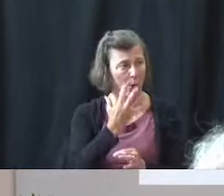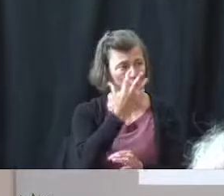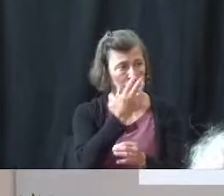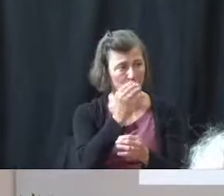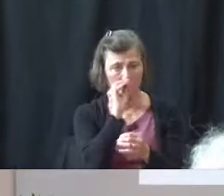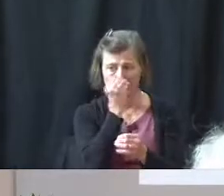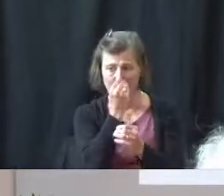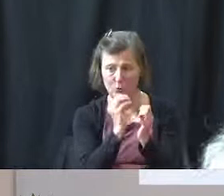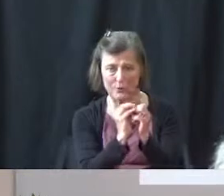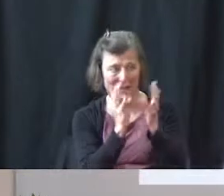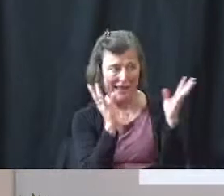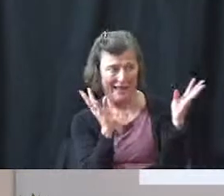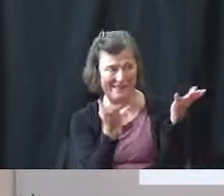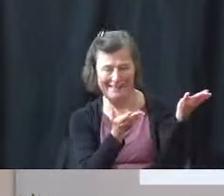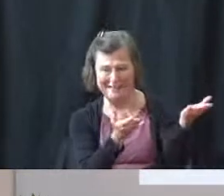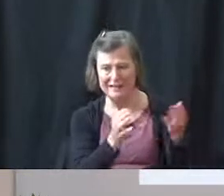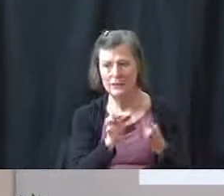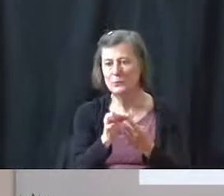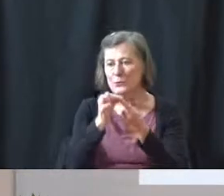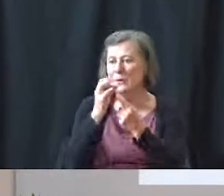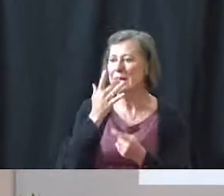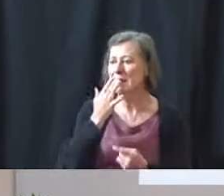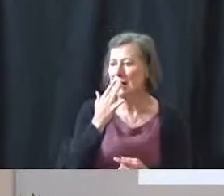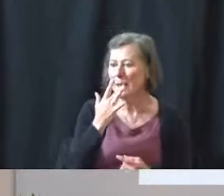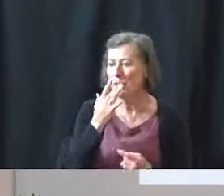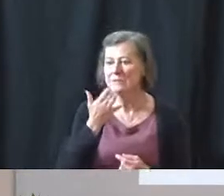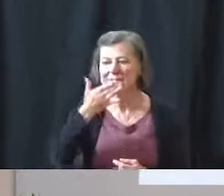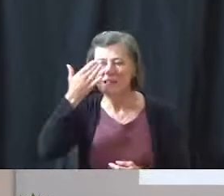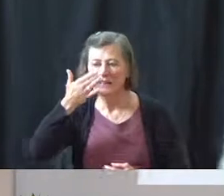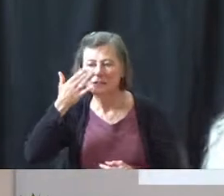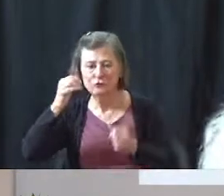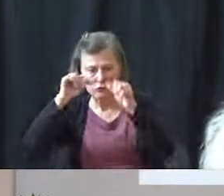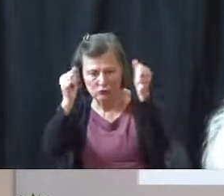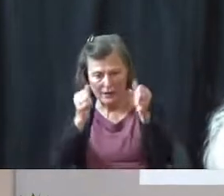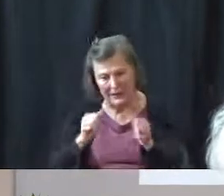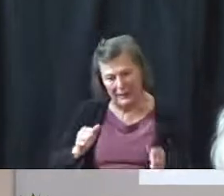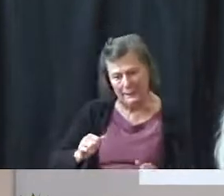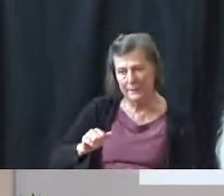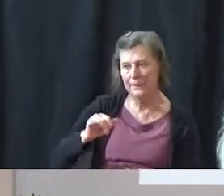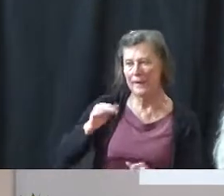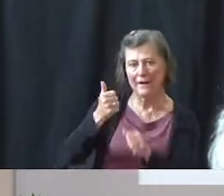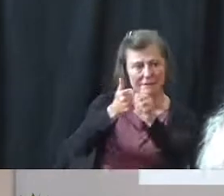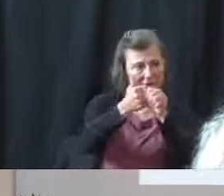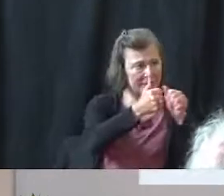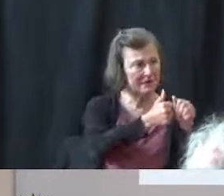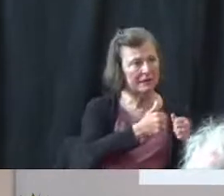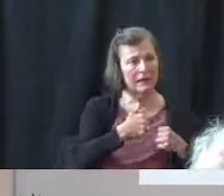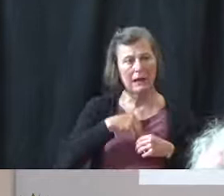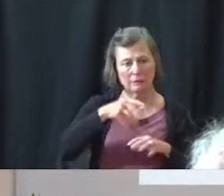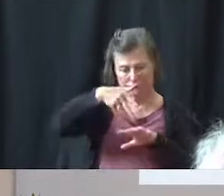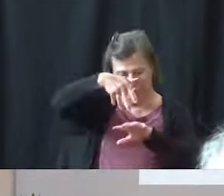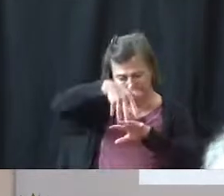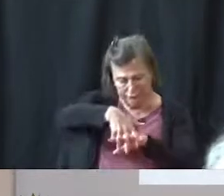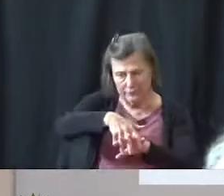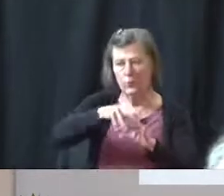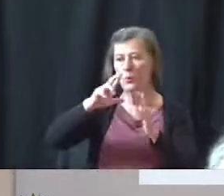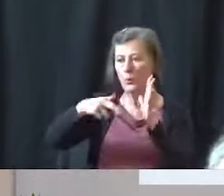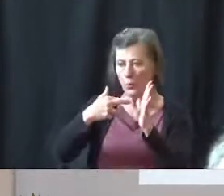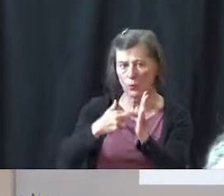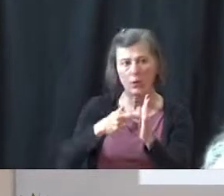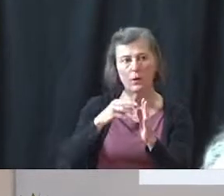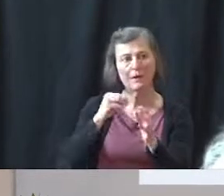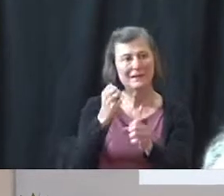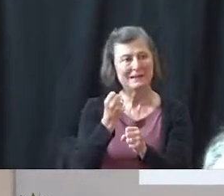The unique color, scent, shape, and form of each of us plays an integral role in the making,